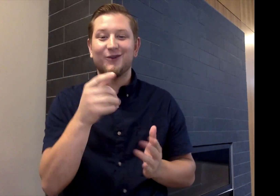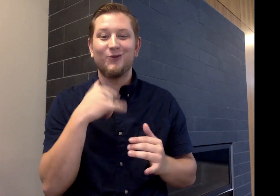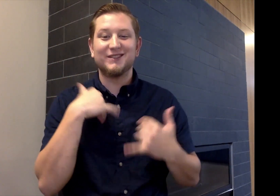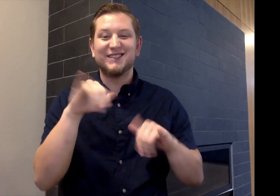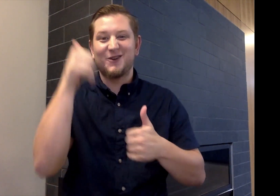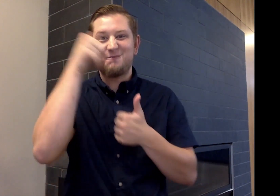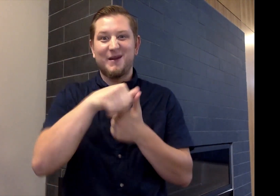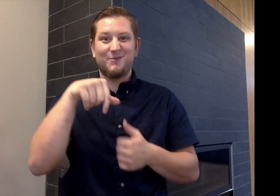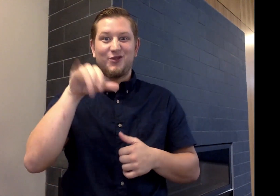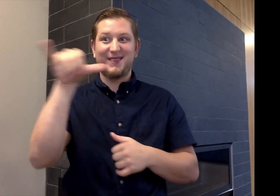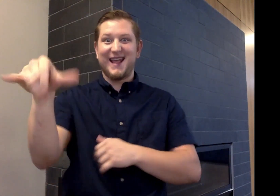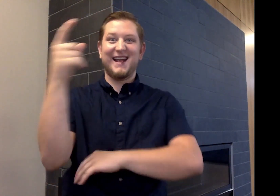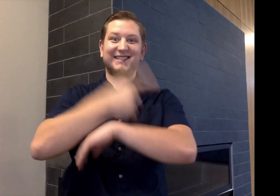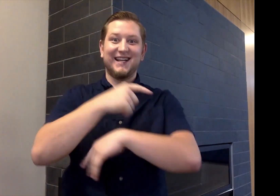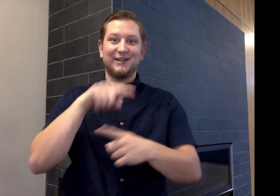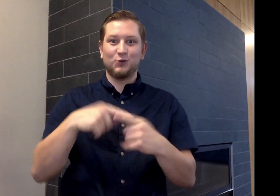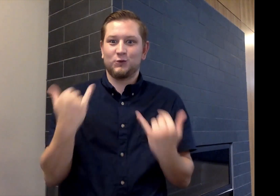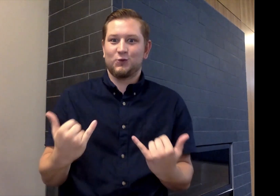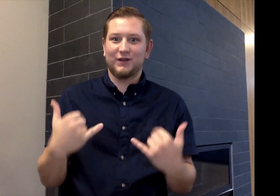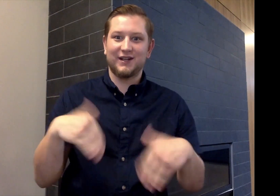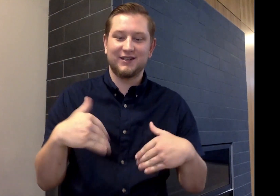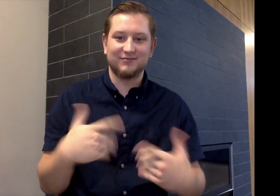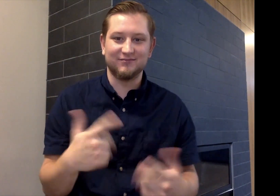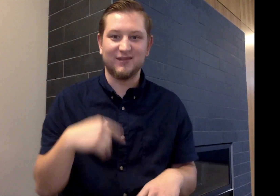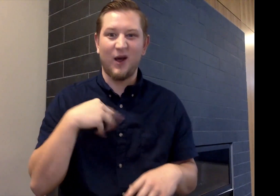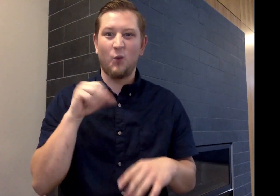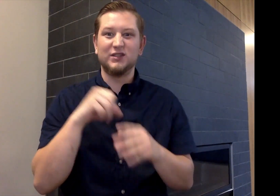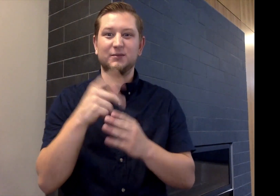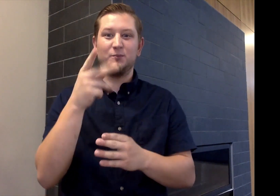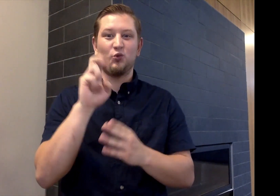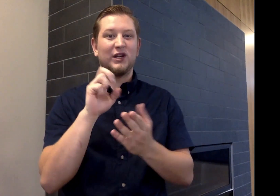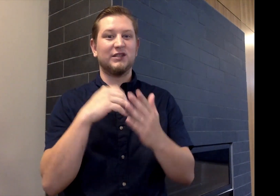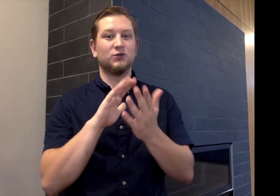I felt so welcome and I still remember that day.